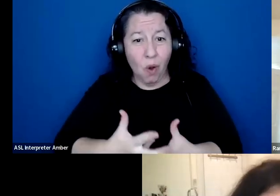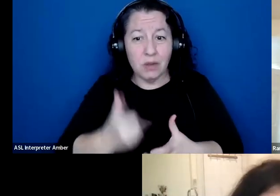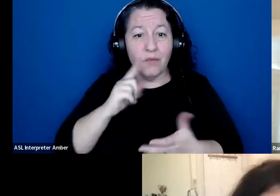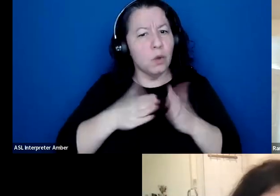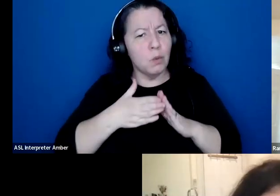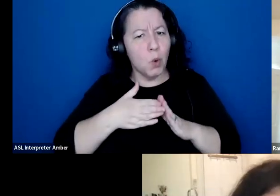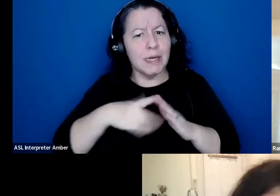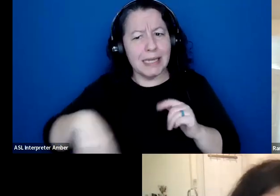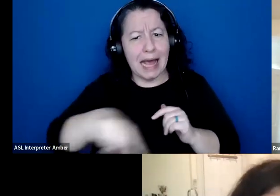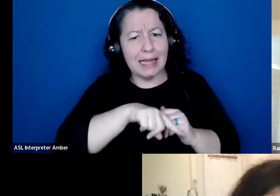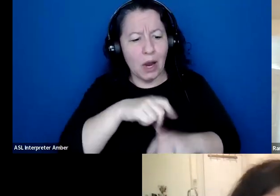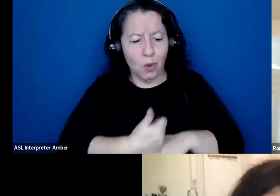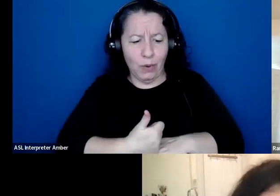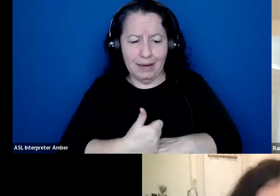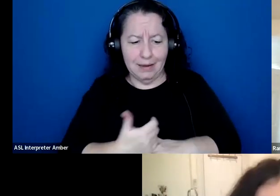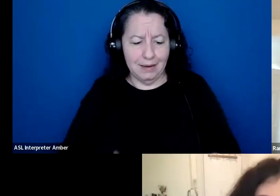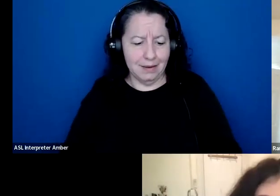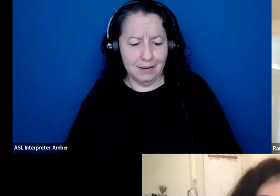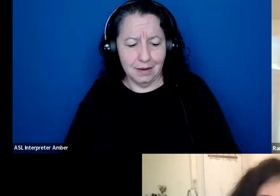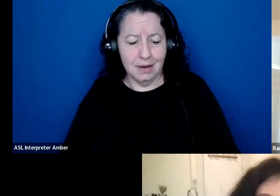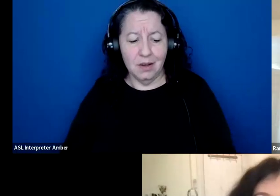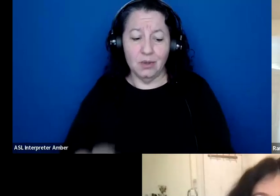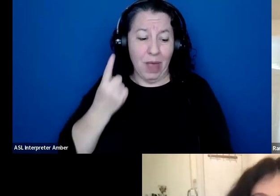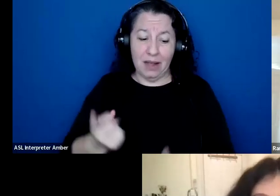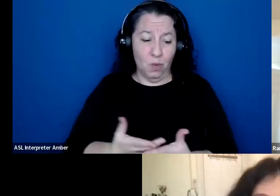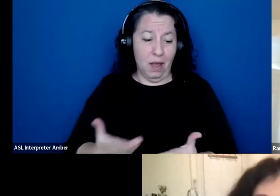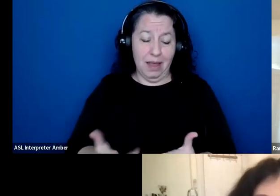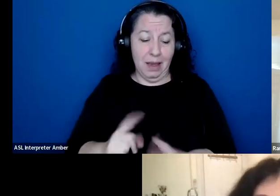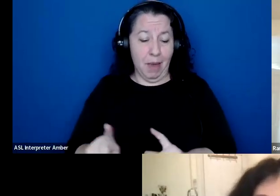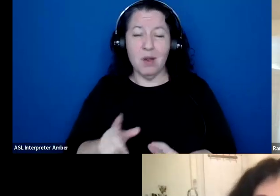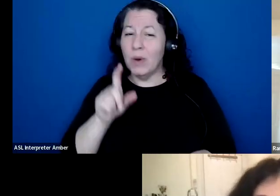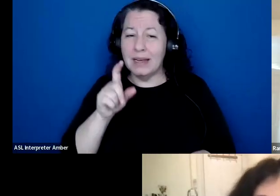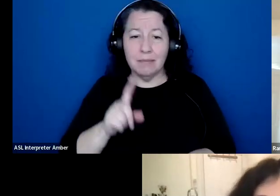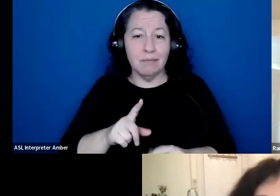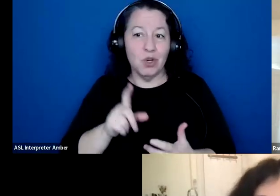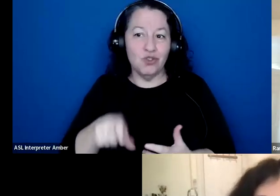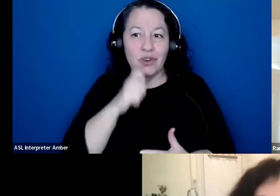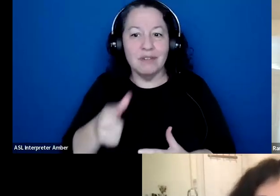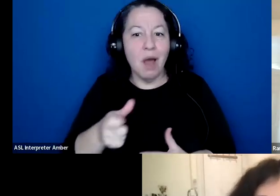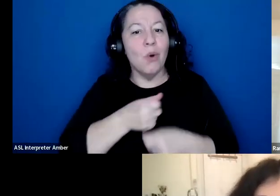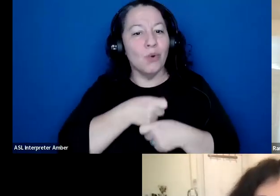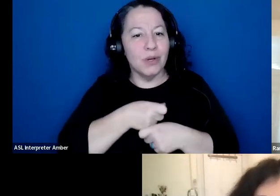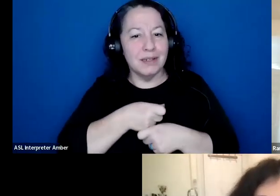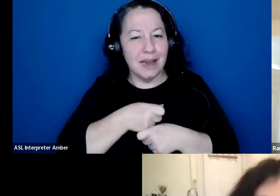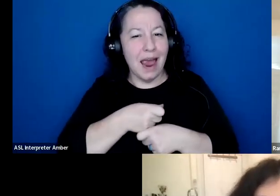So that's on one hand. But we must not create a binary between the police forces